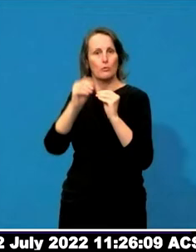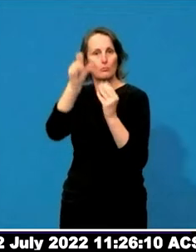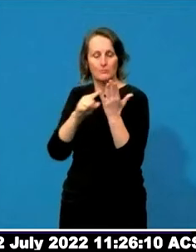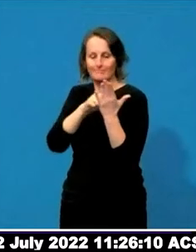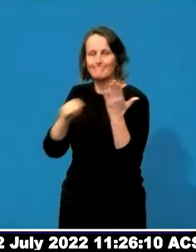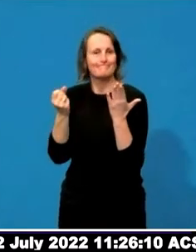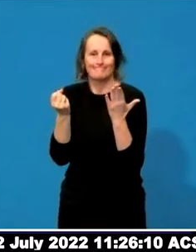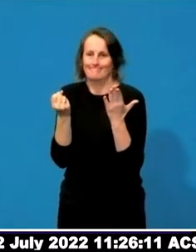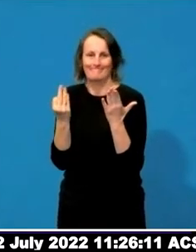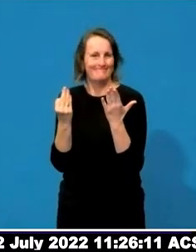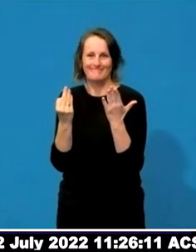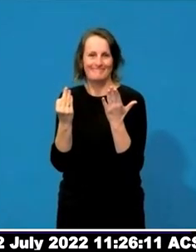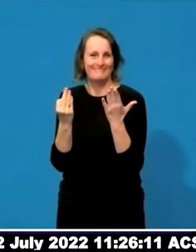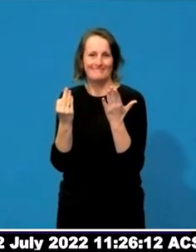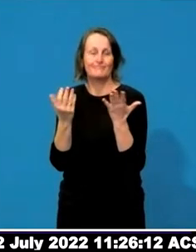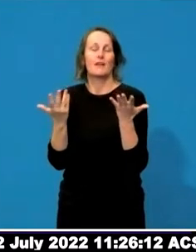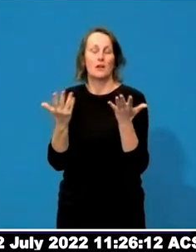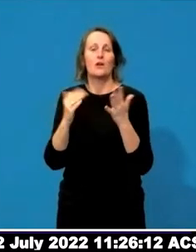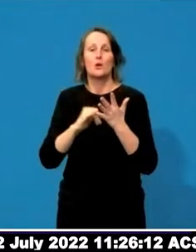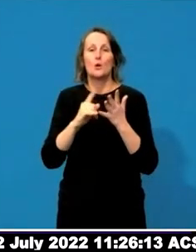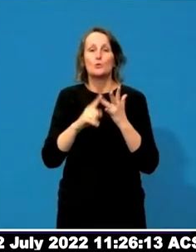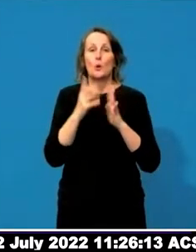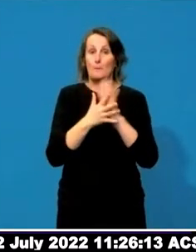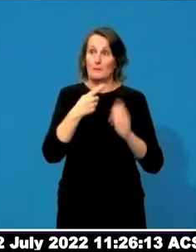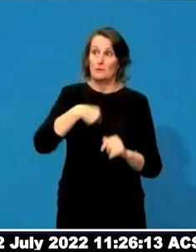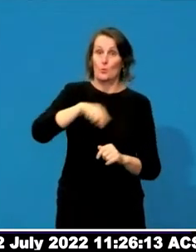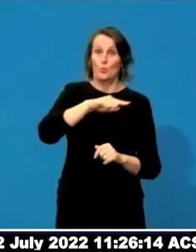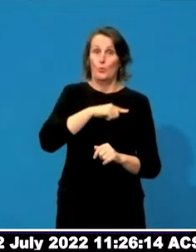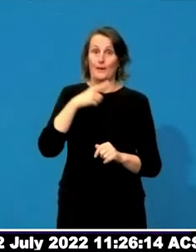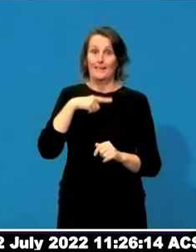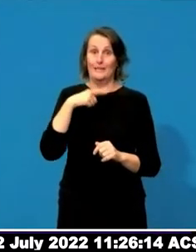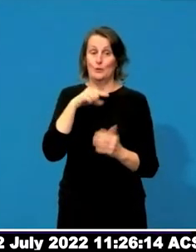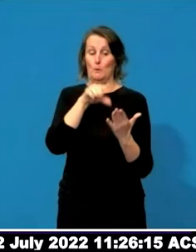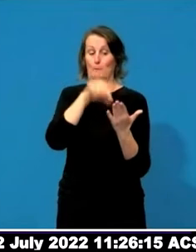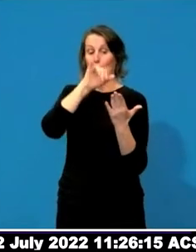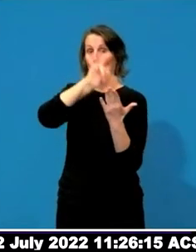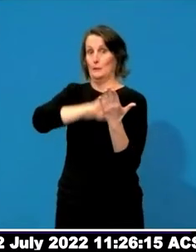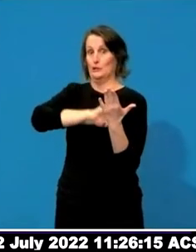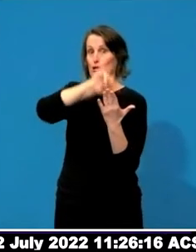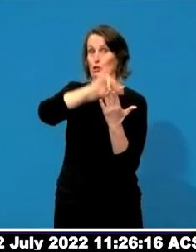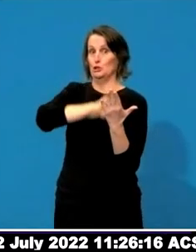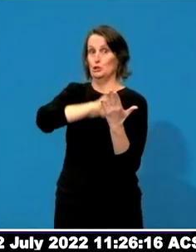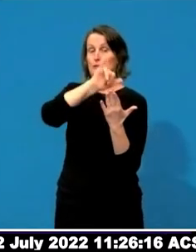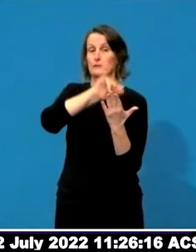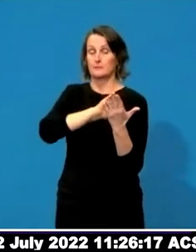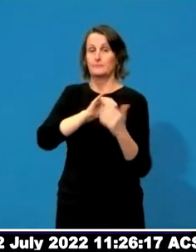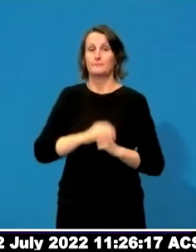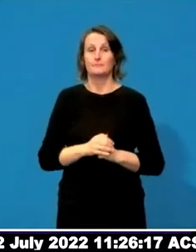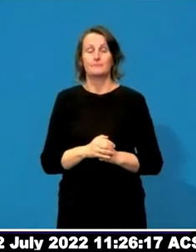What we have had to do is choose, because we are using our choice and control,